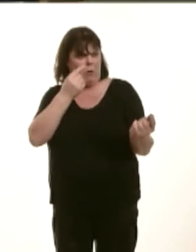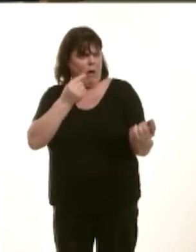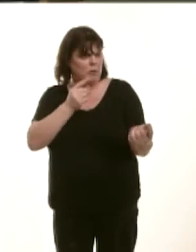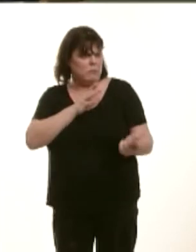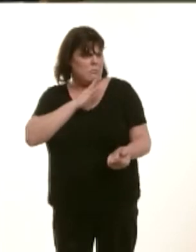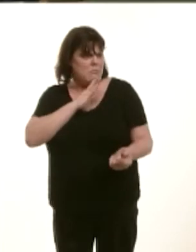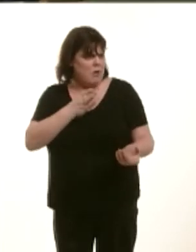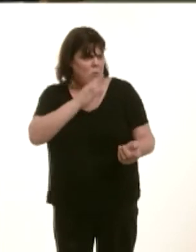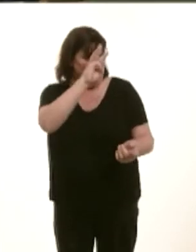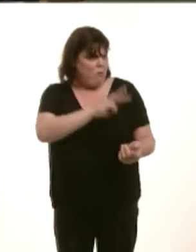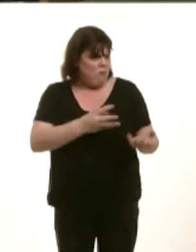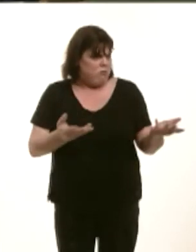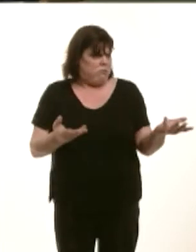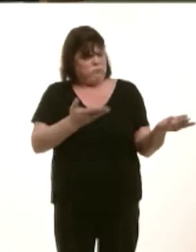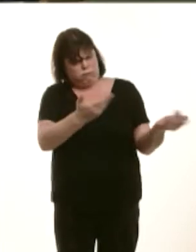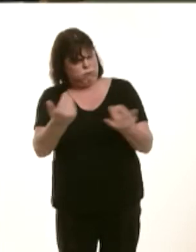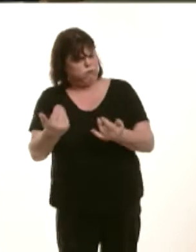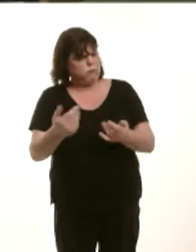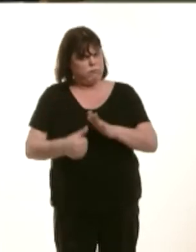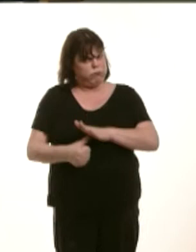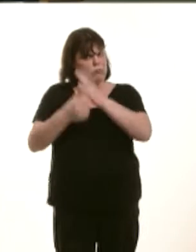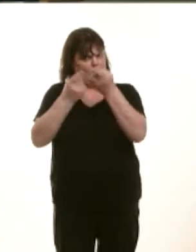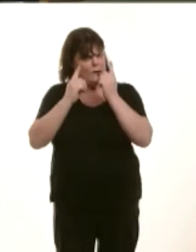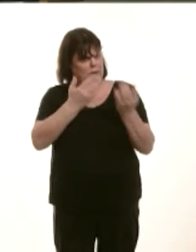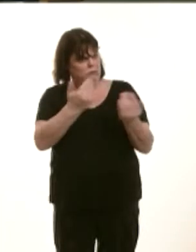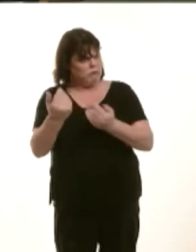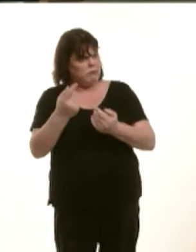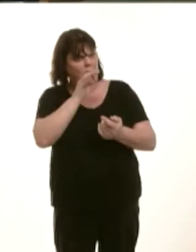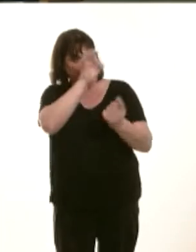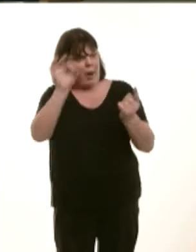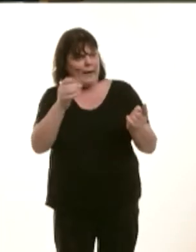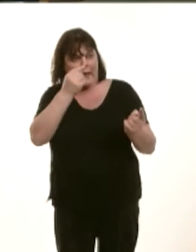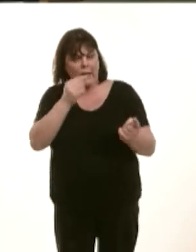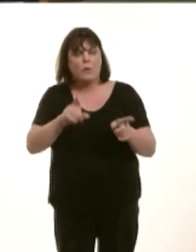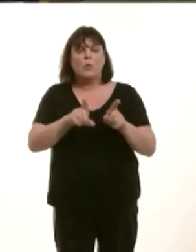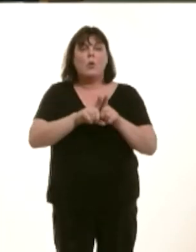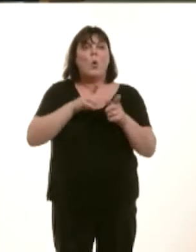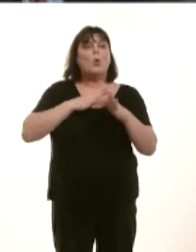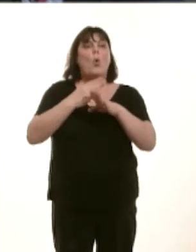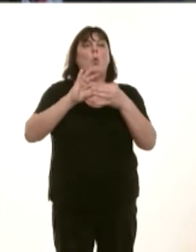The second thing that we want to explore is to work with the partnership hubs to support